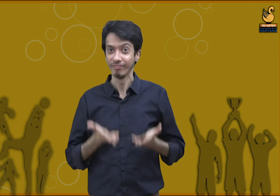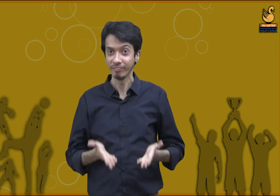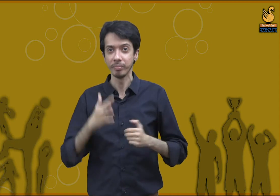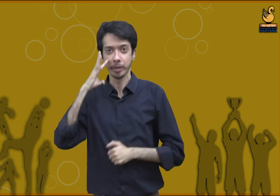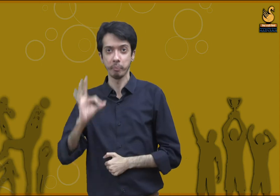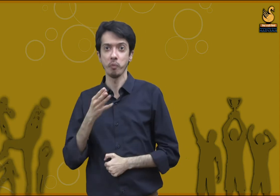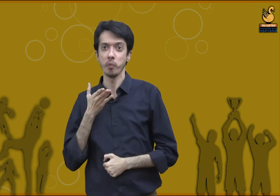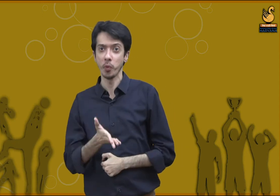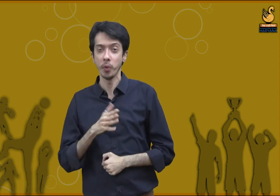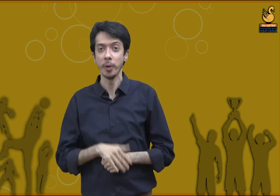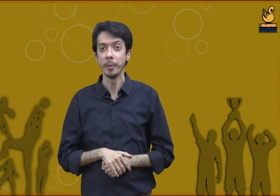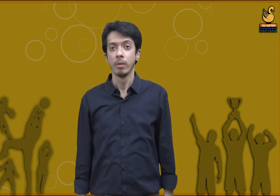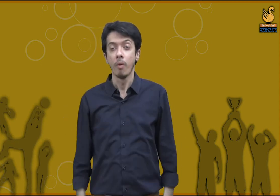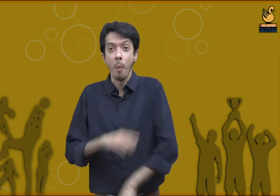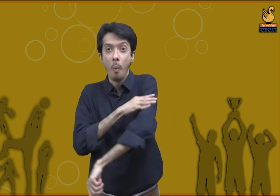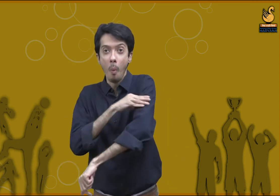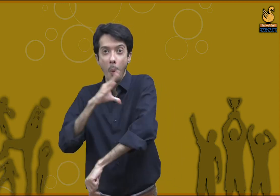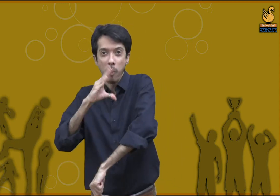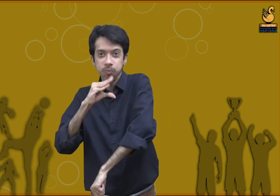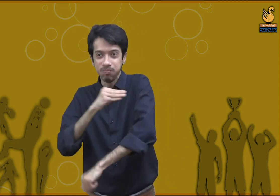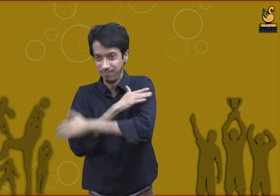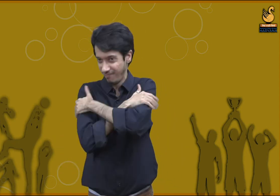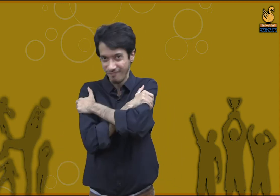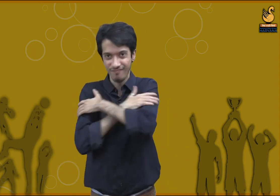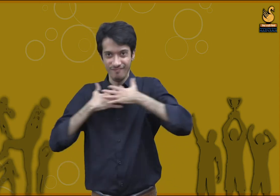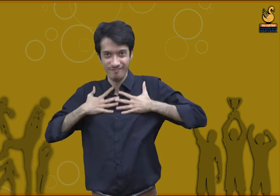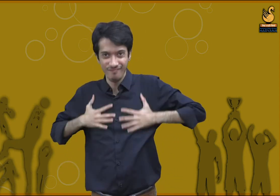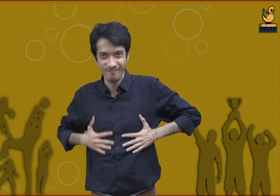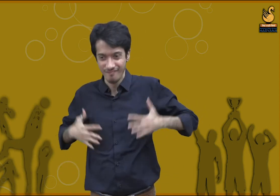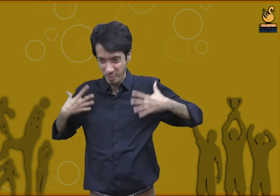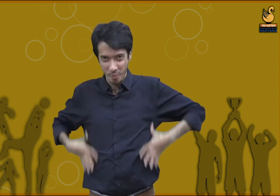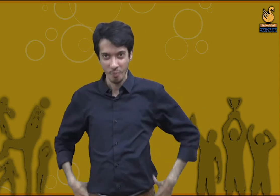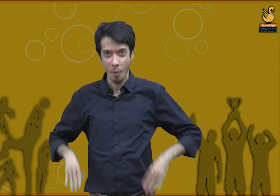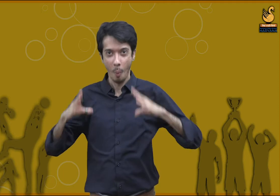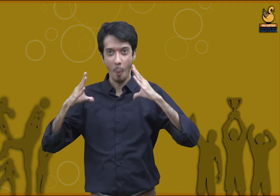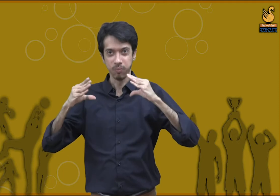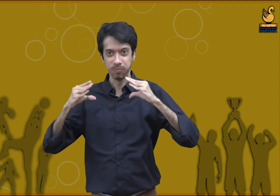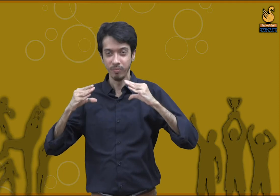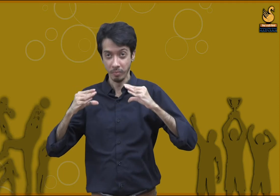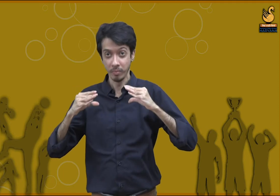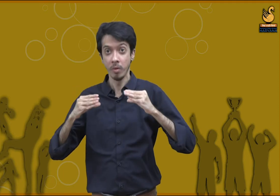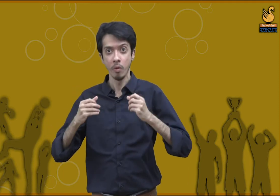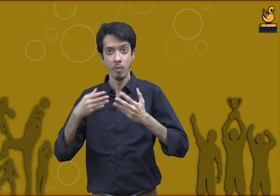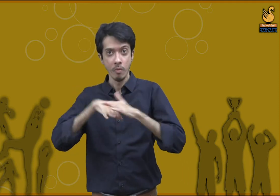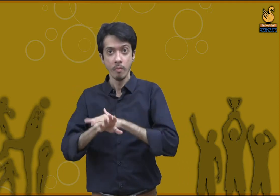So it is very important. Exercise also has a big impact on our muscular system.